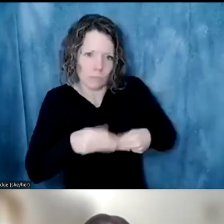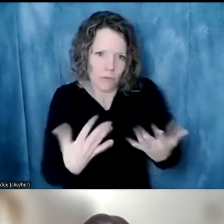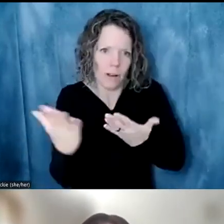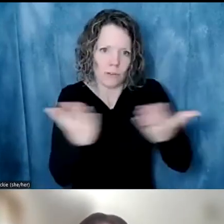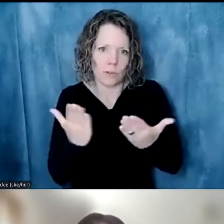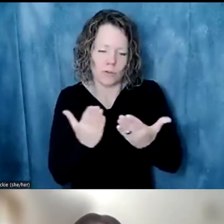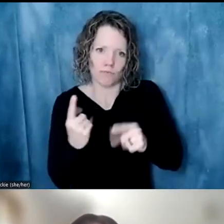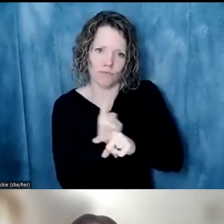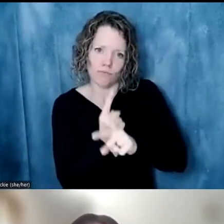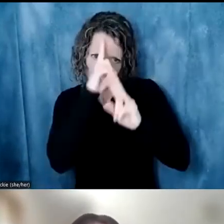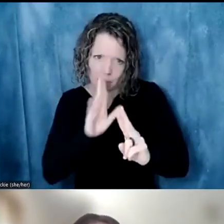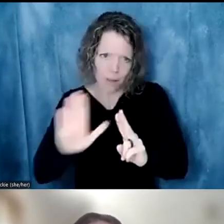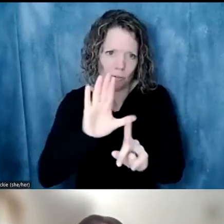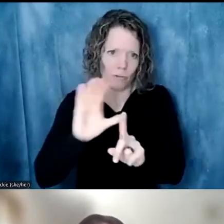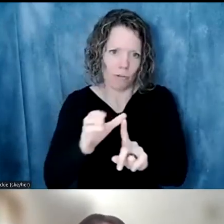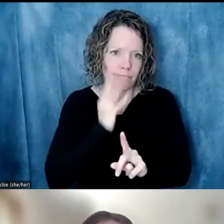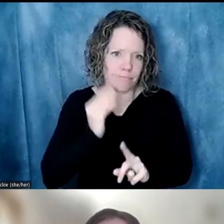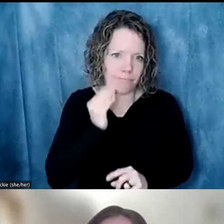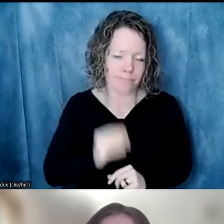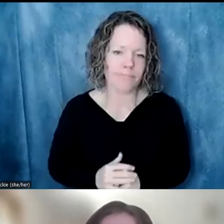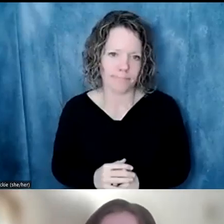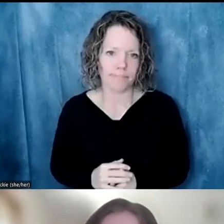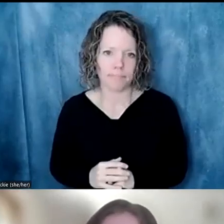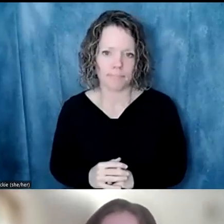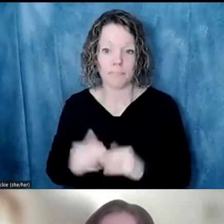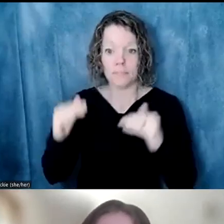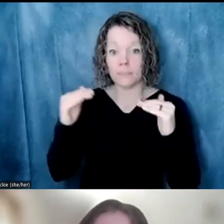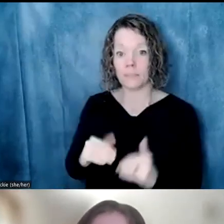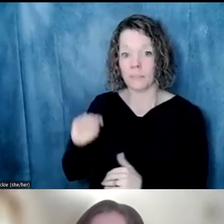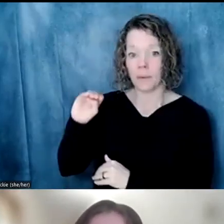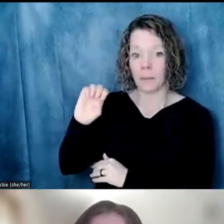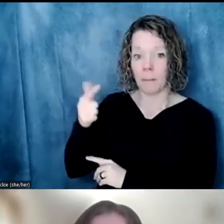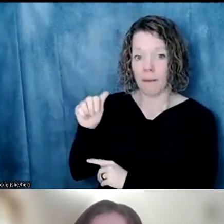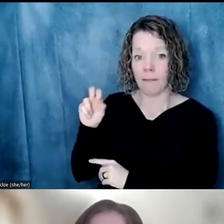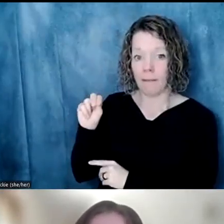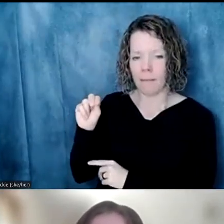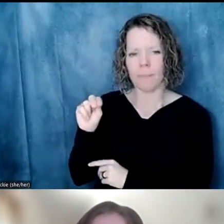So related to this and what you just mentioned, Celeste, what ideas do you have to address the